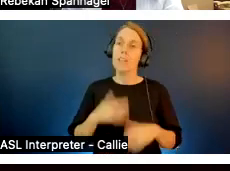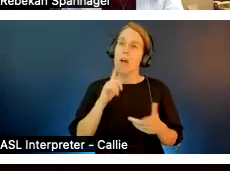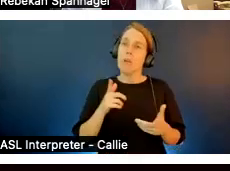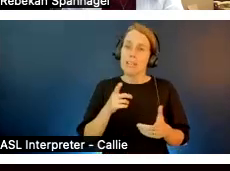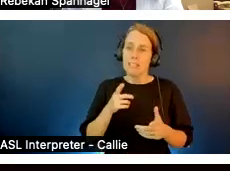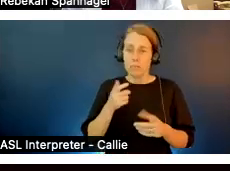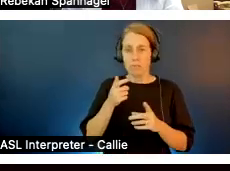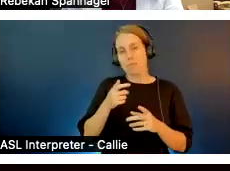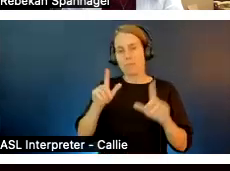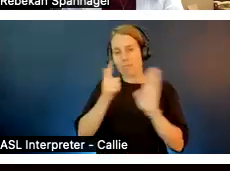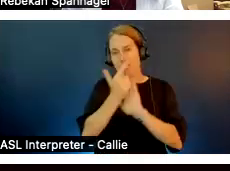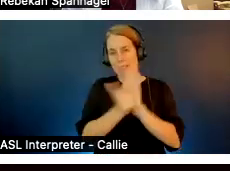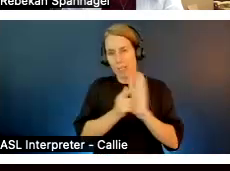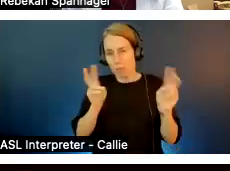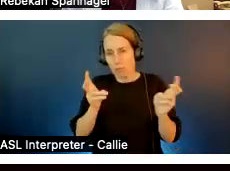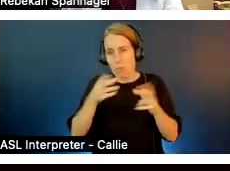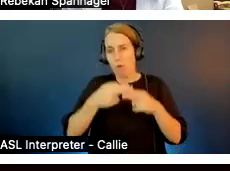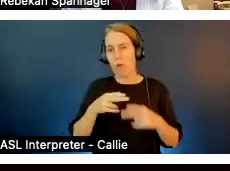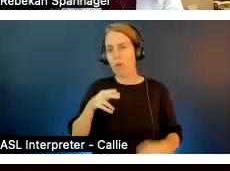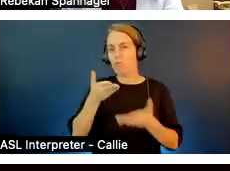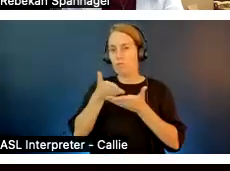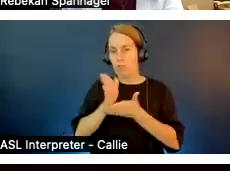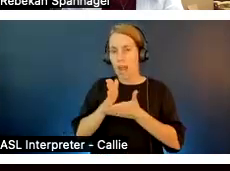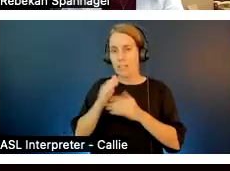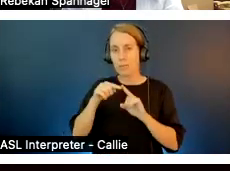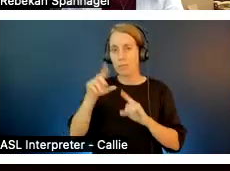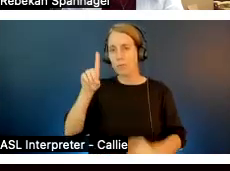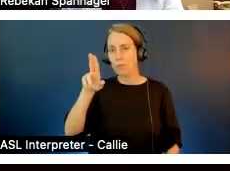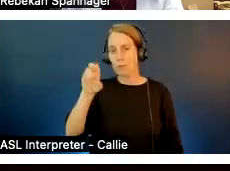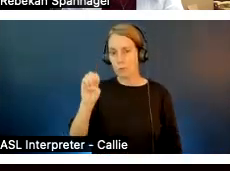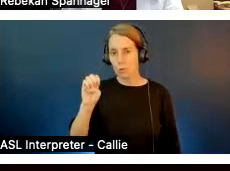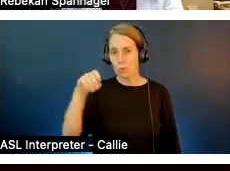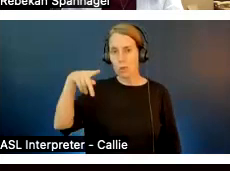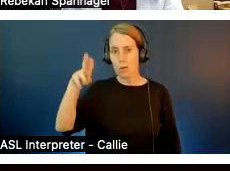the medicaid agency referred to as fair hearings um an important thing that we didn't talk about